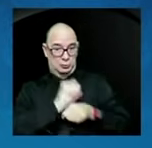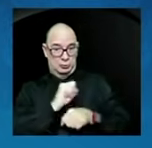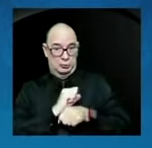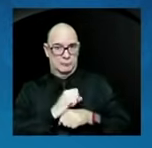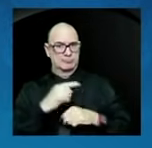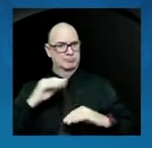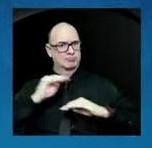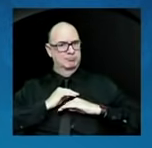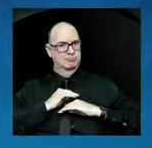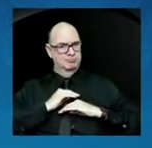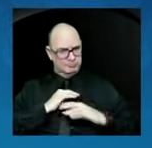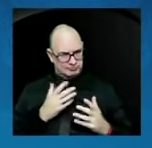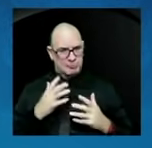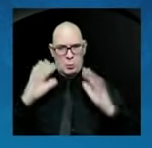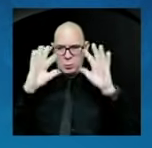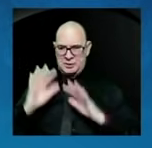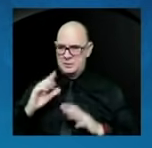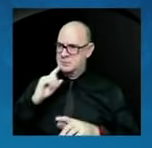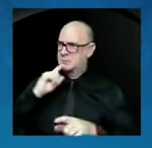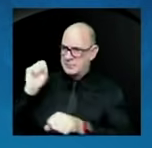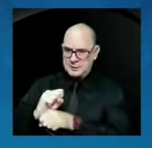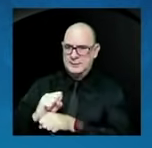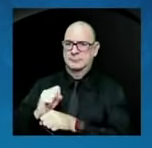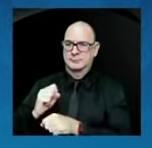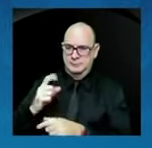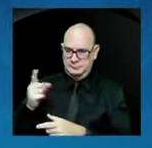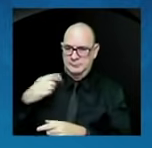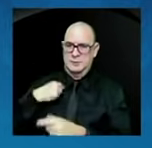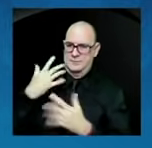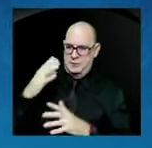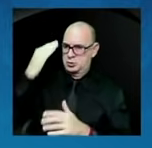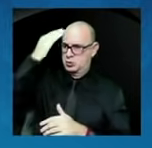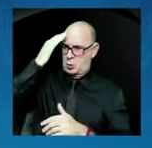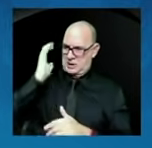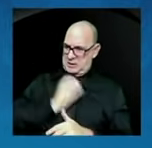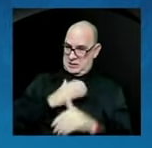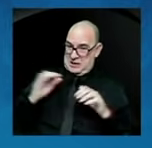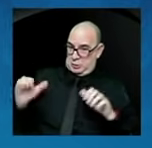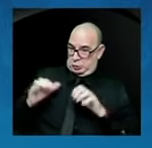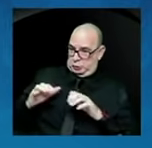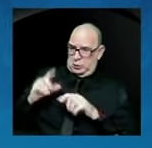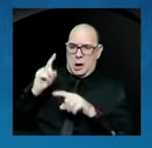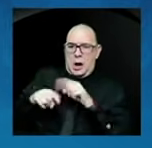AS OUR NATION WORKS TO MEAT OUR